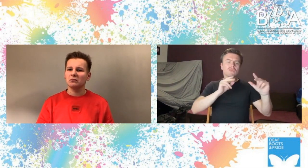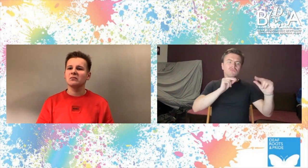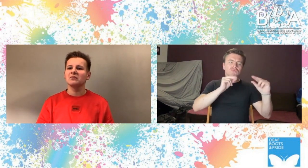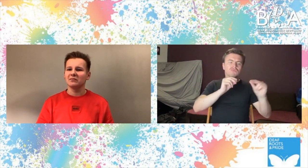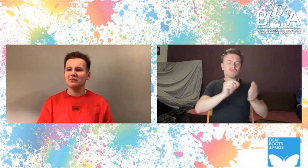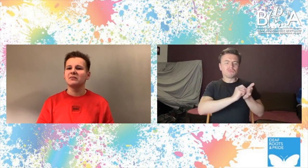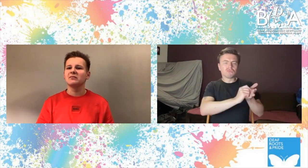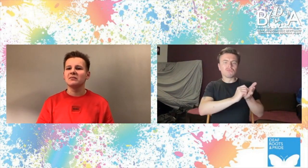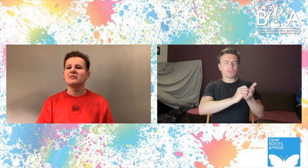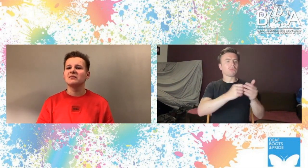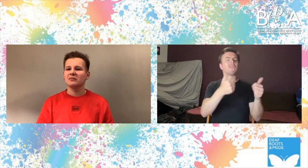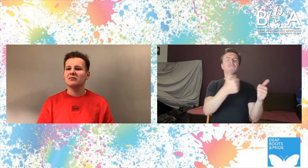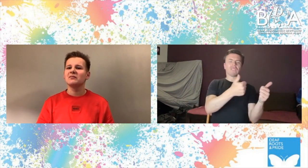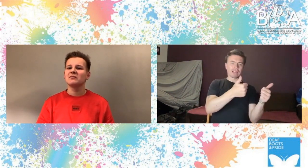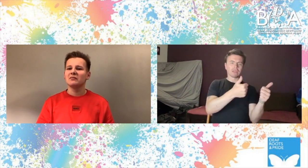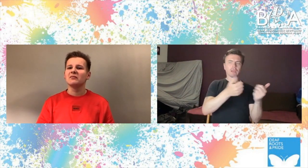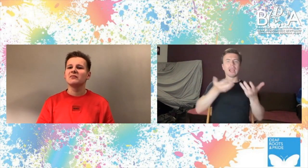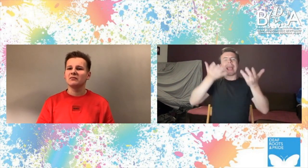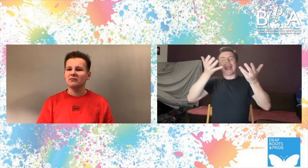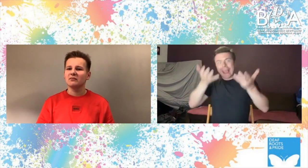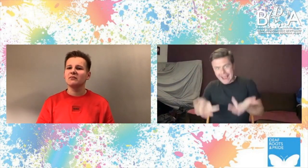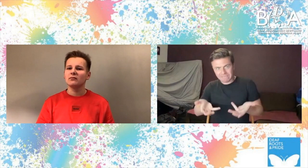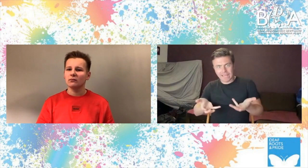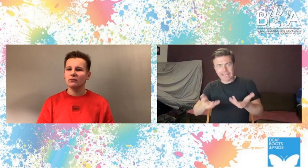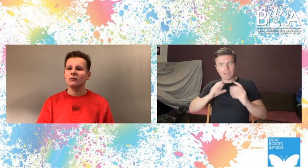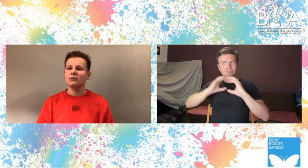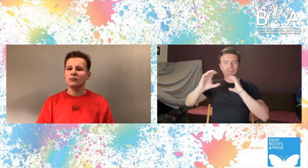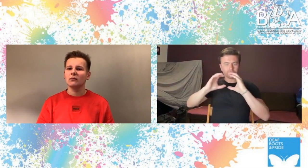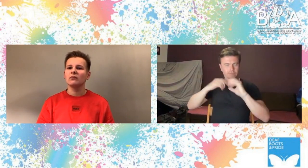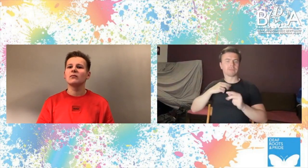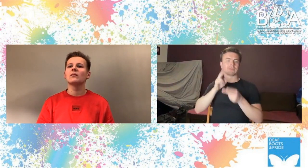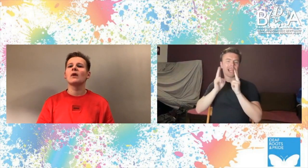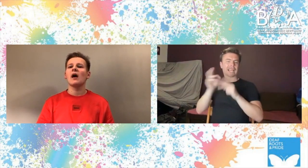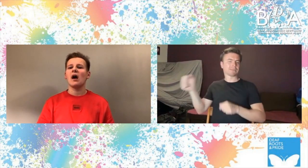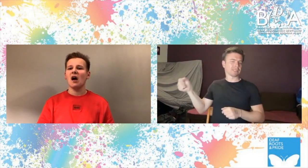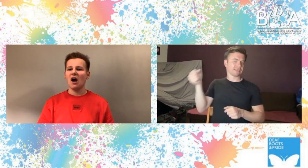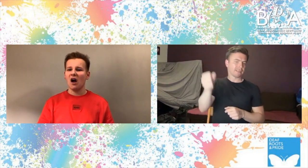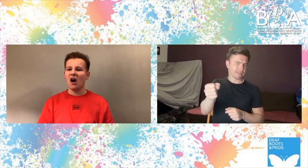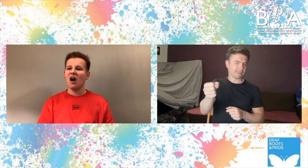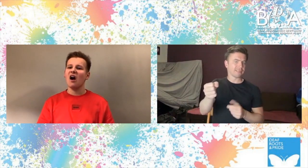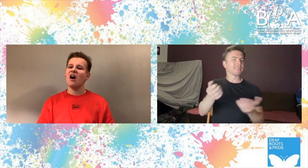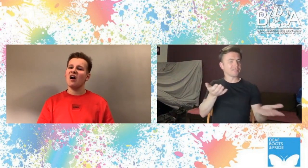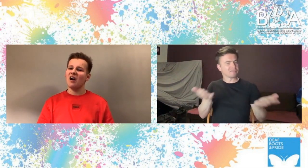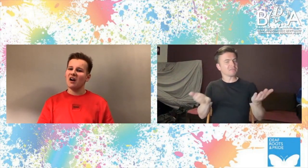it’s a small project, I tend to write notes. If it’s a big project though I book an interpreter